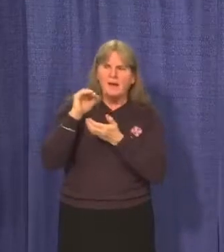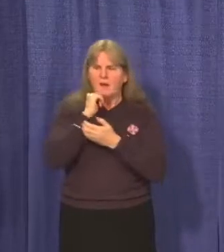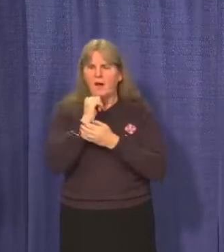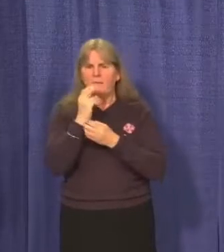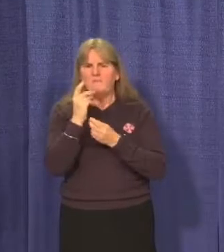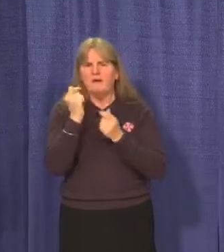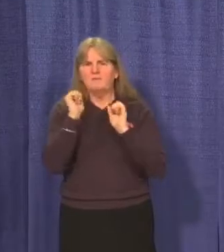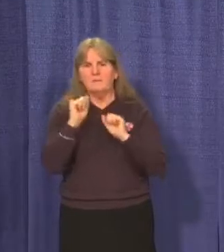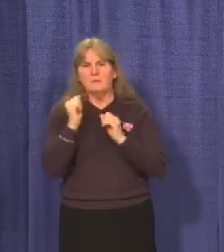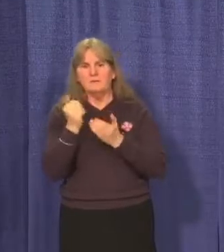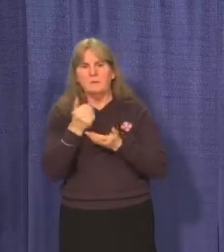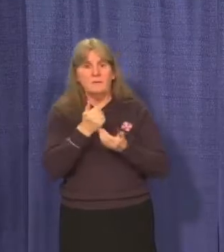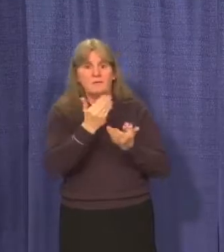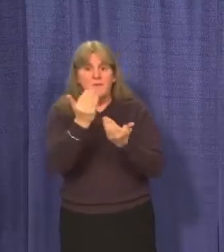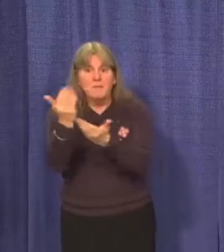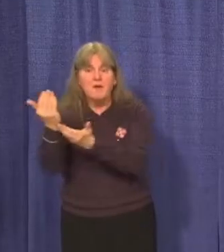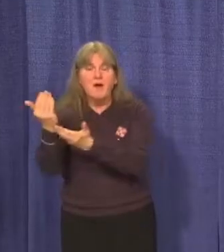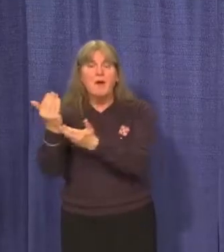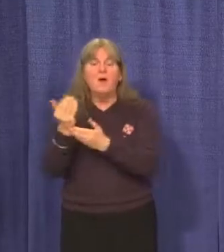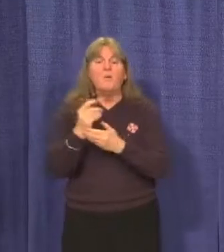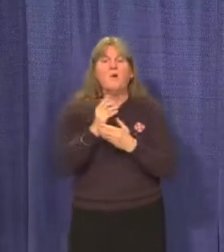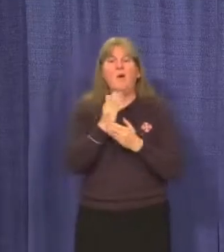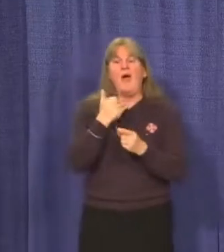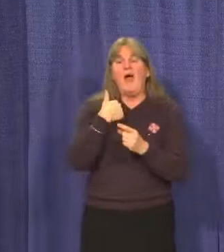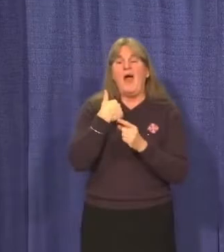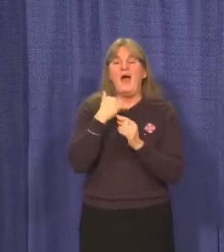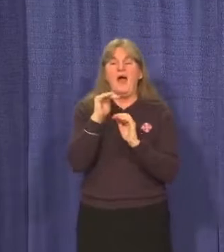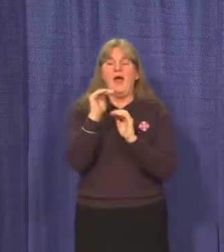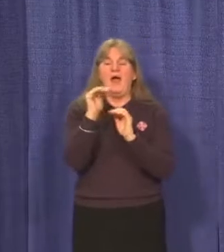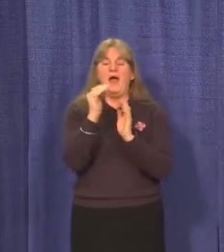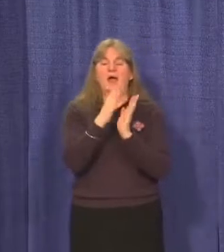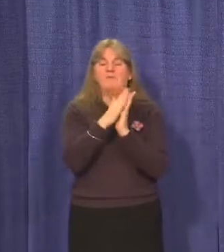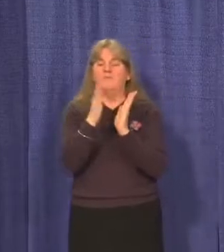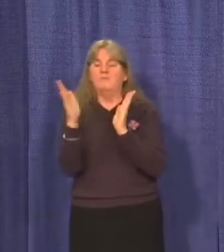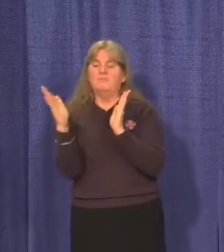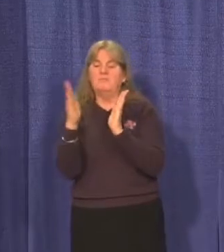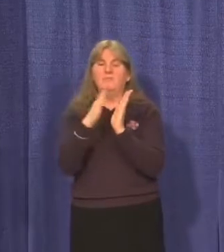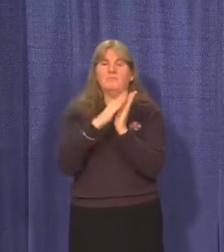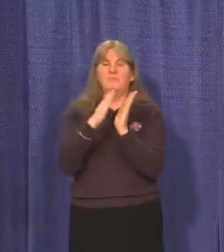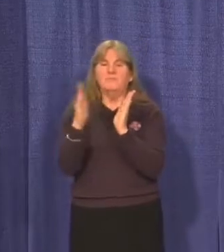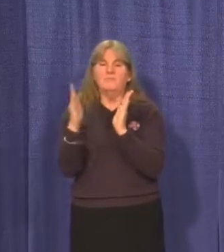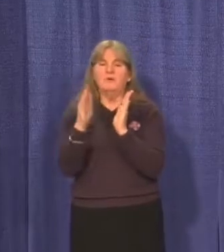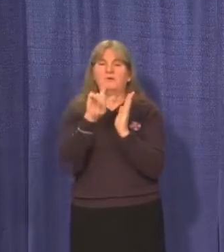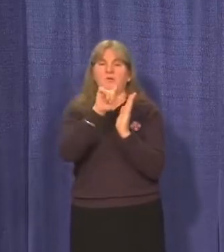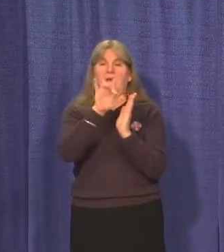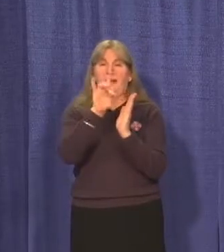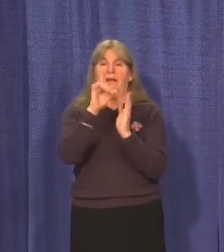as quickly as possible, that there is a little bit of a comfort margin with that 28 day